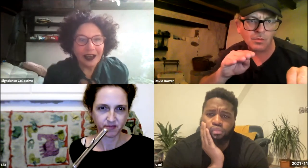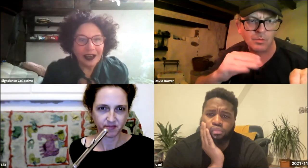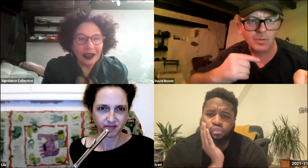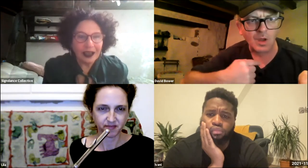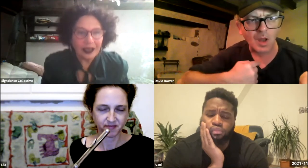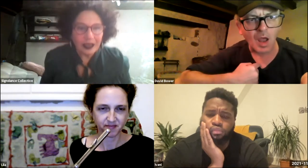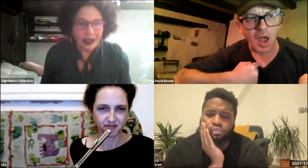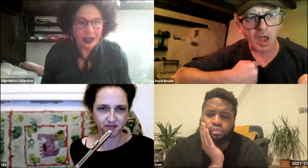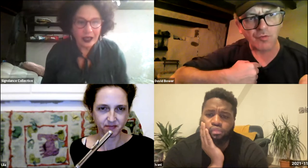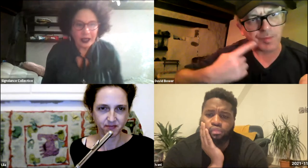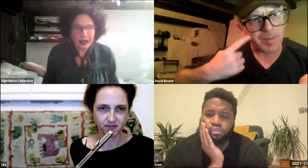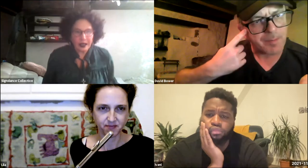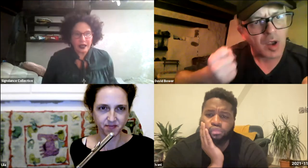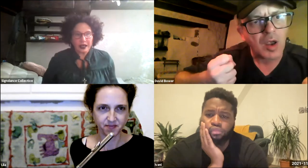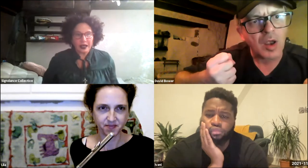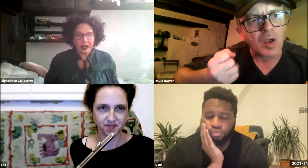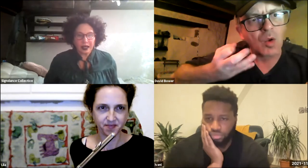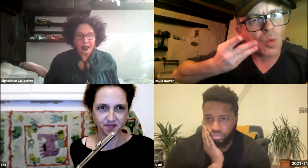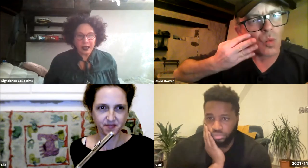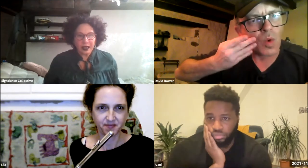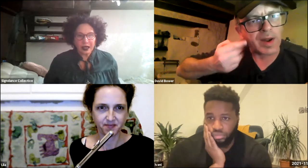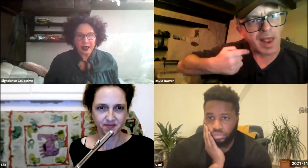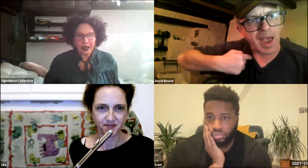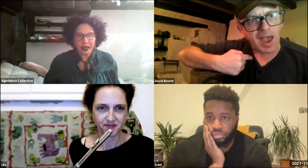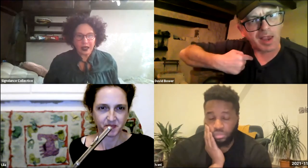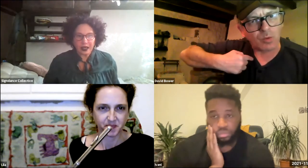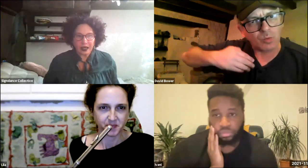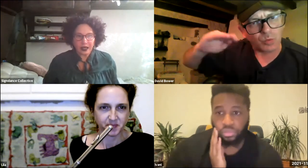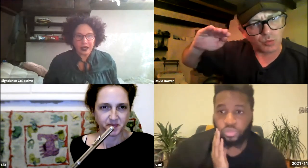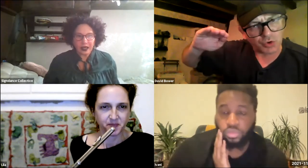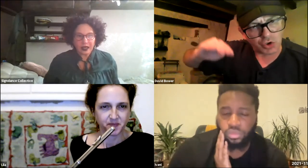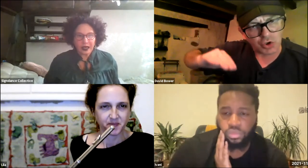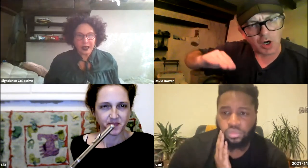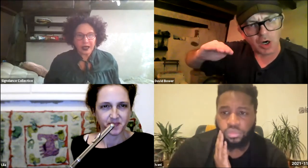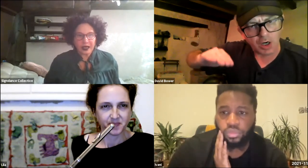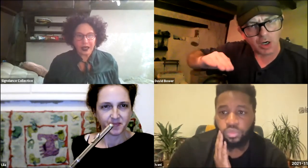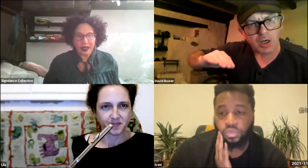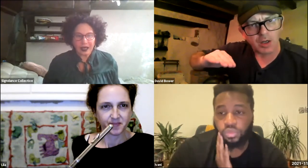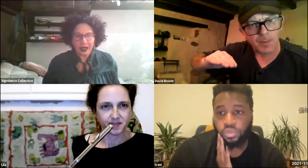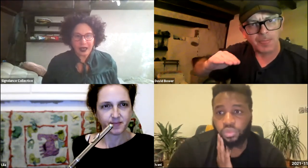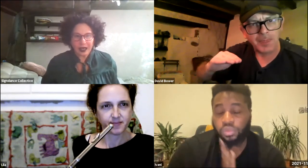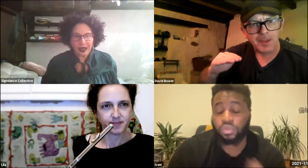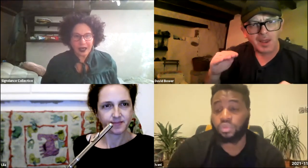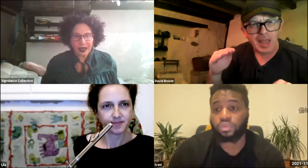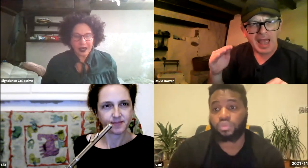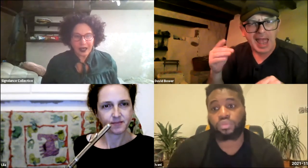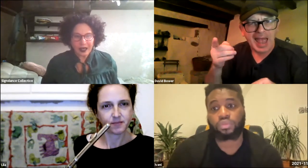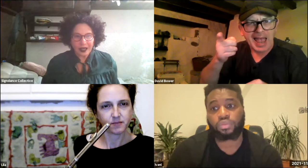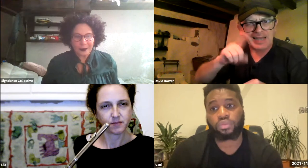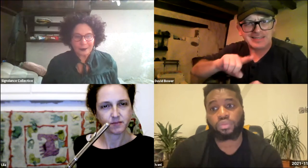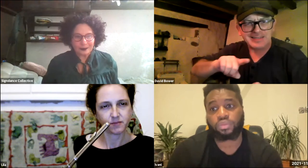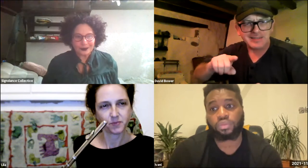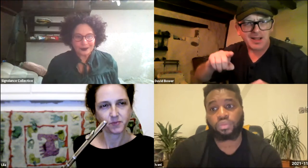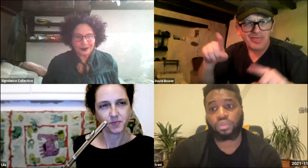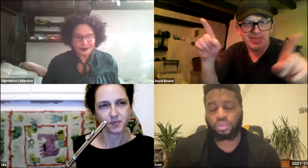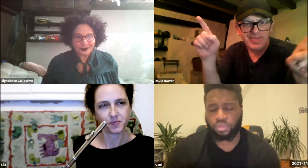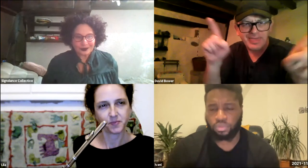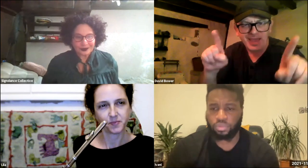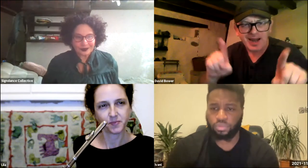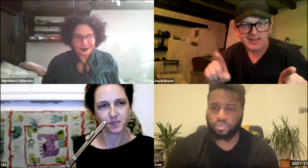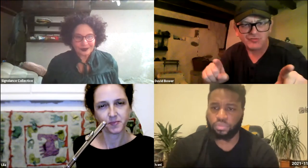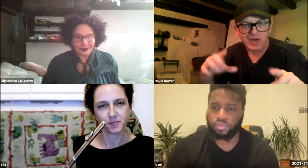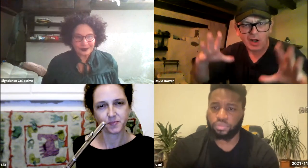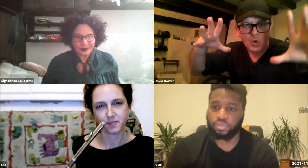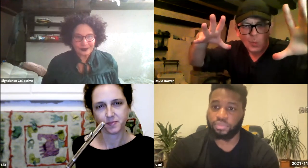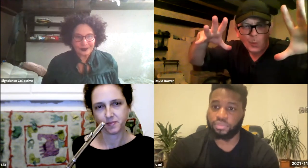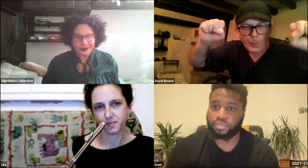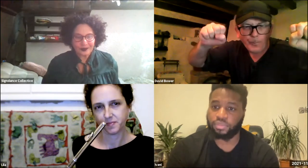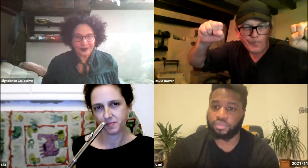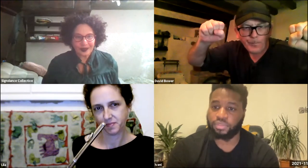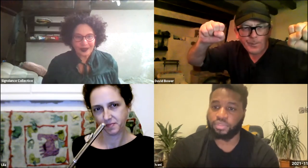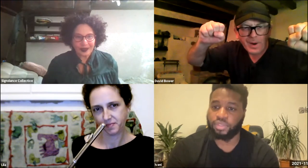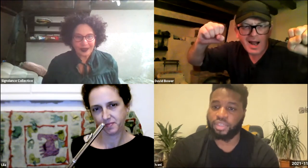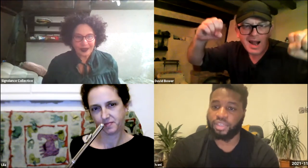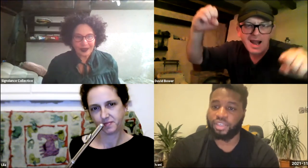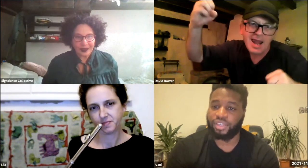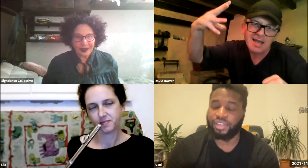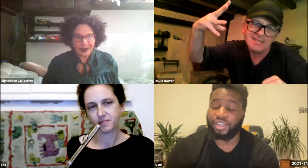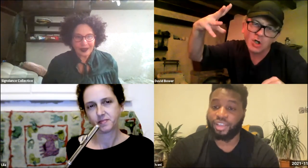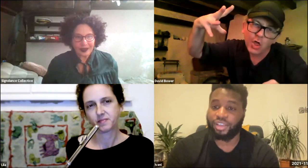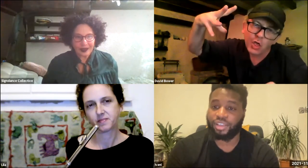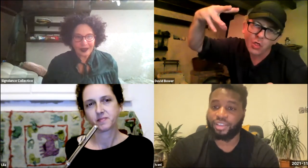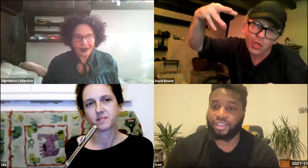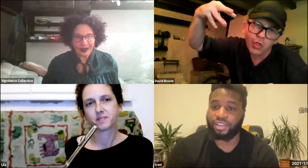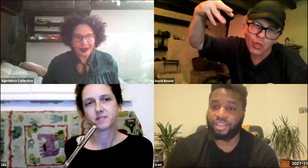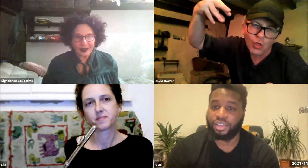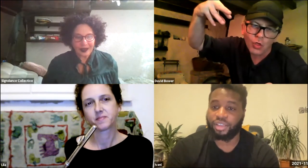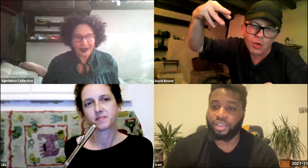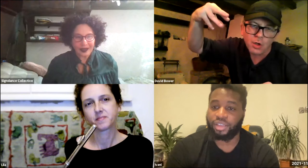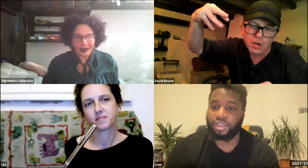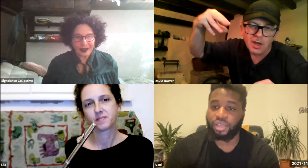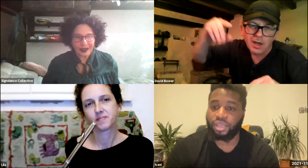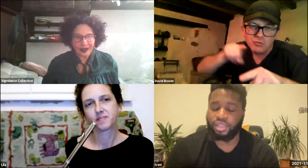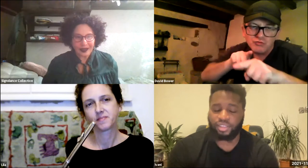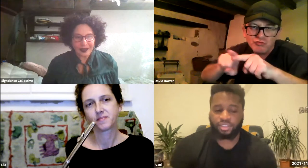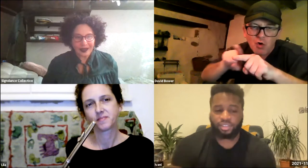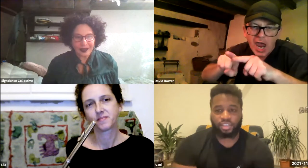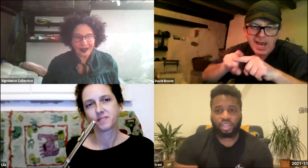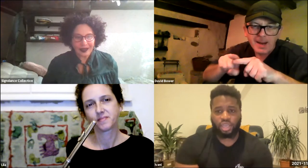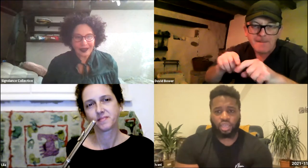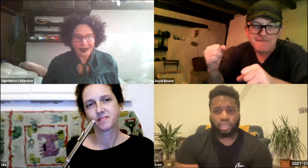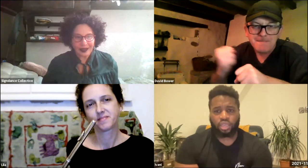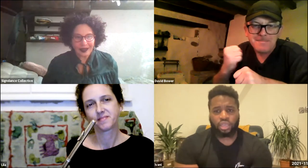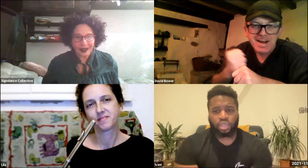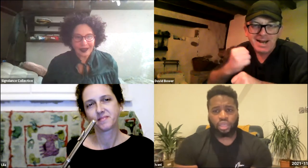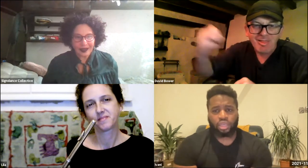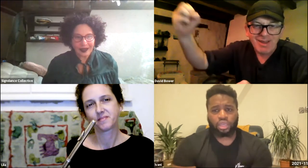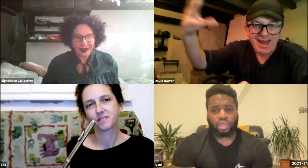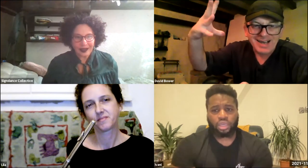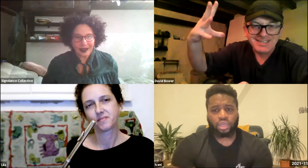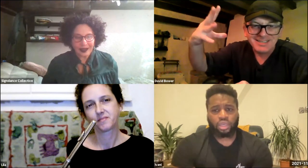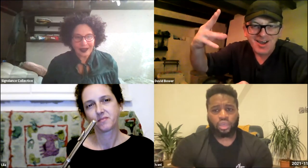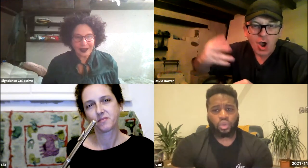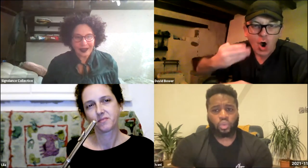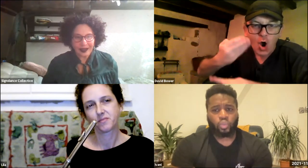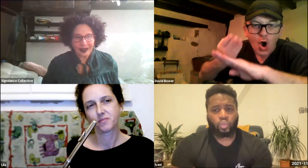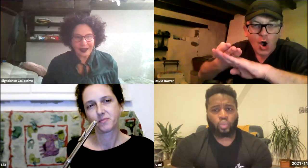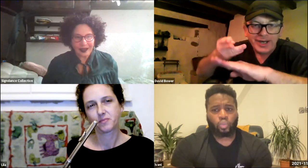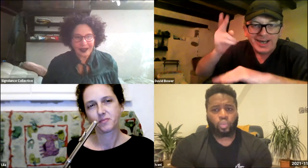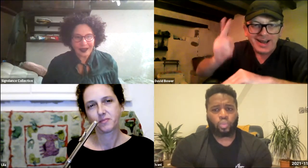I was just wondering if I can reach